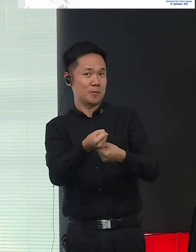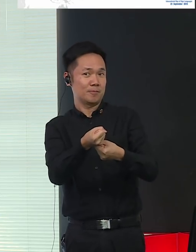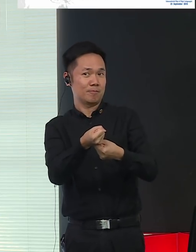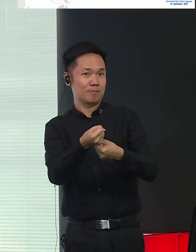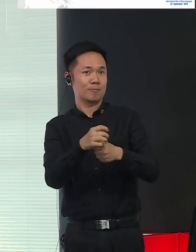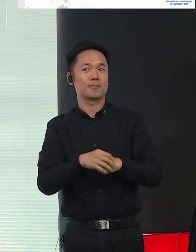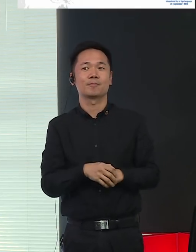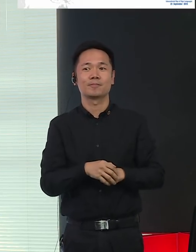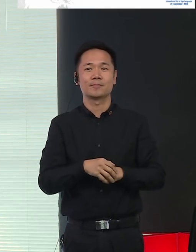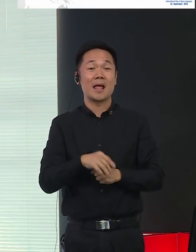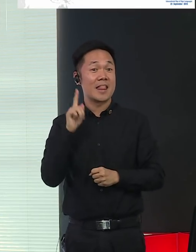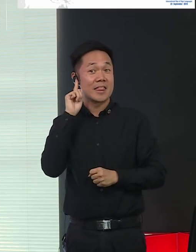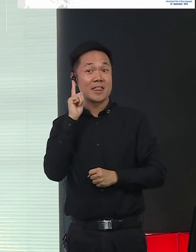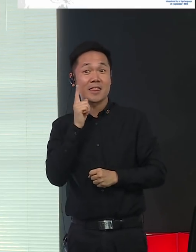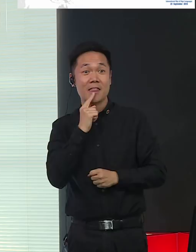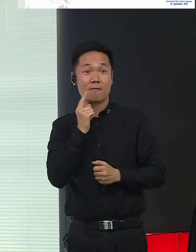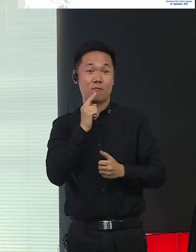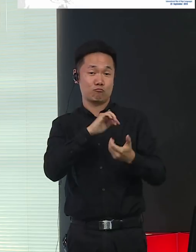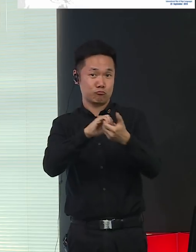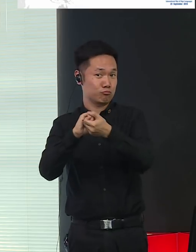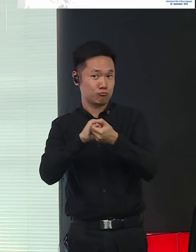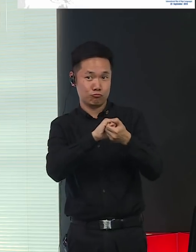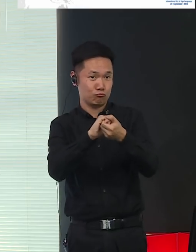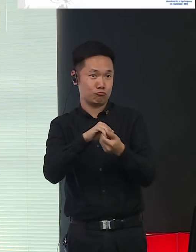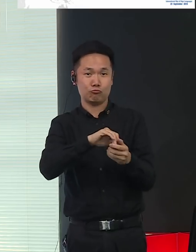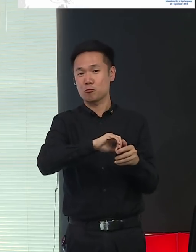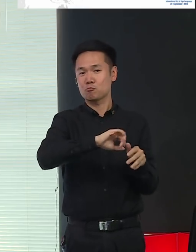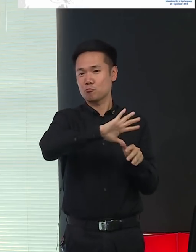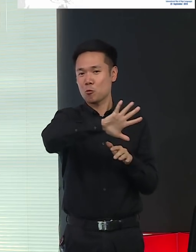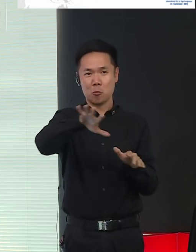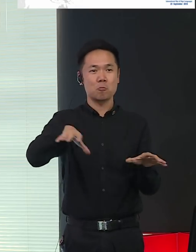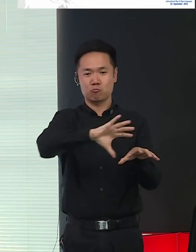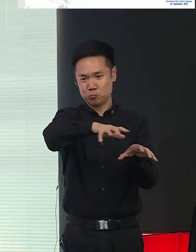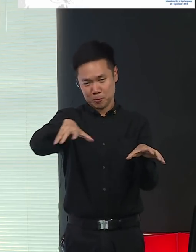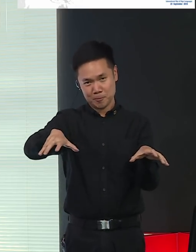this event, especially the ambassadors of different countries and also the